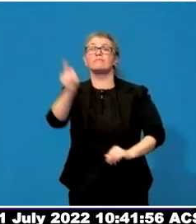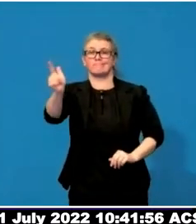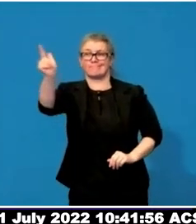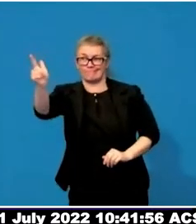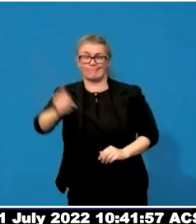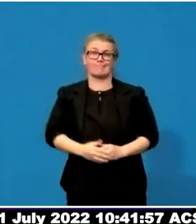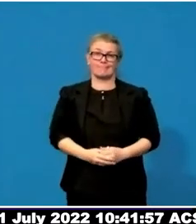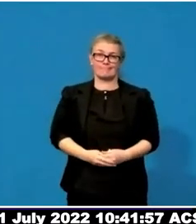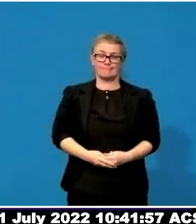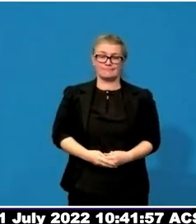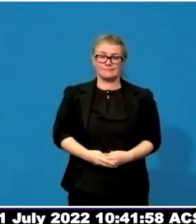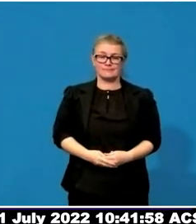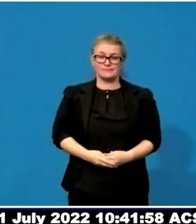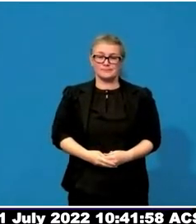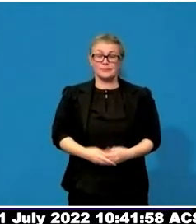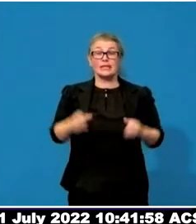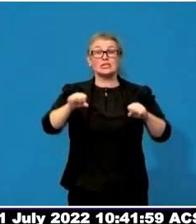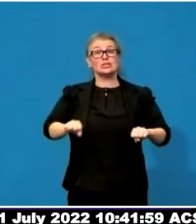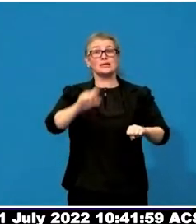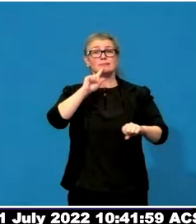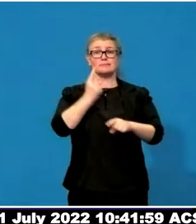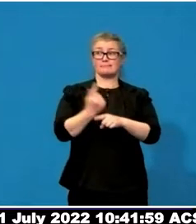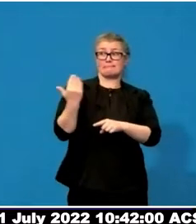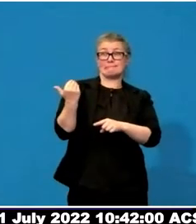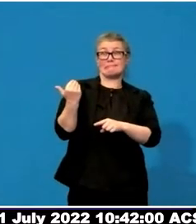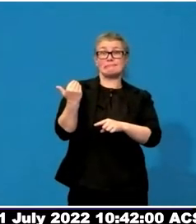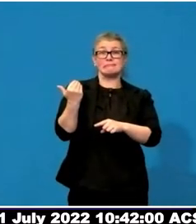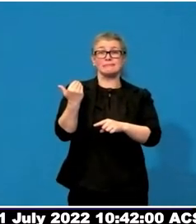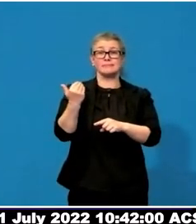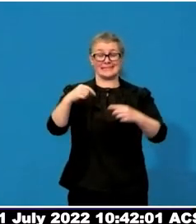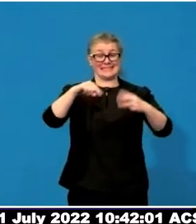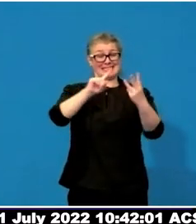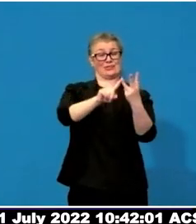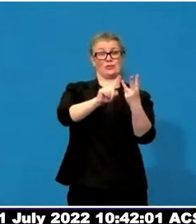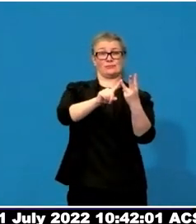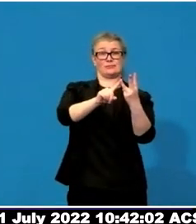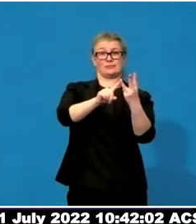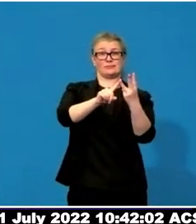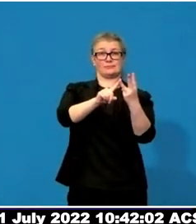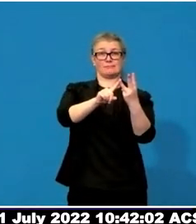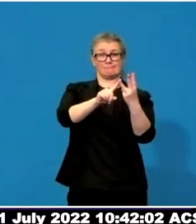As the Chair has mentioned, this is the third public hearing dealing exclusively First Nations people with disability.